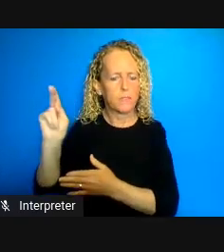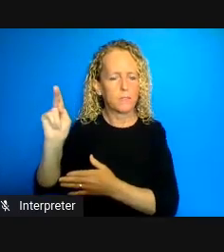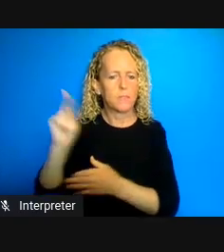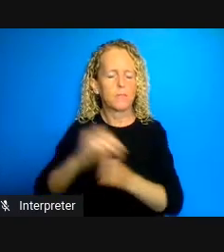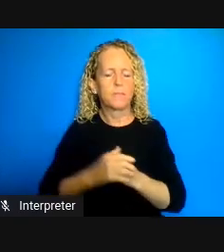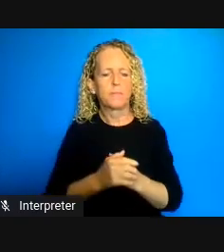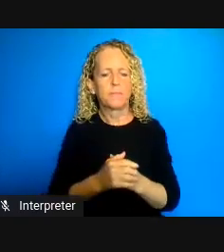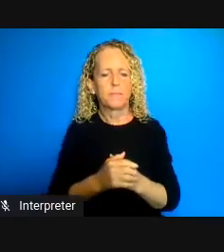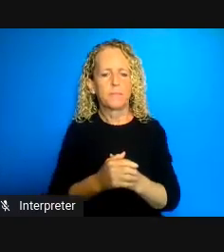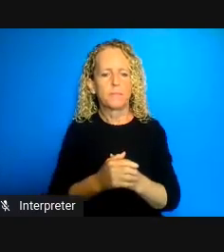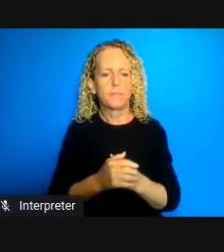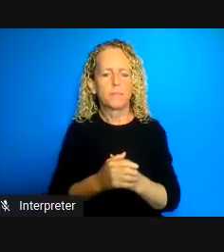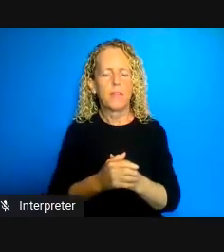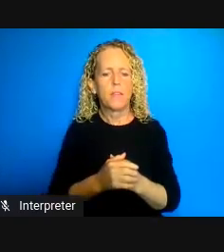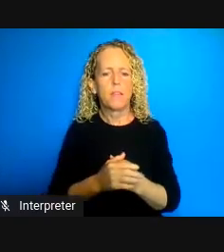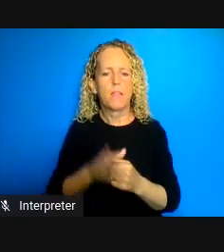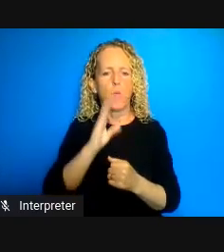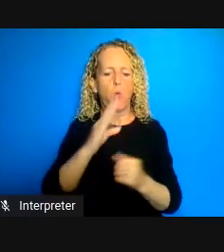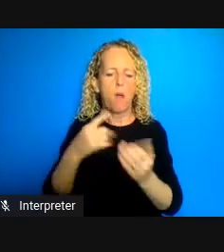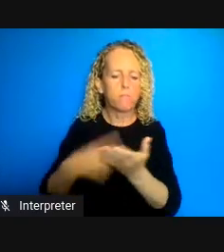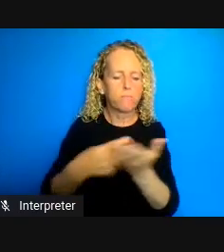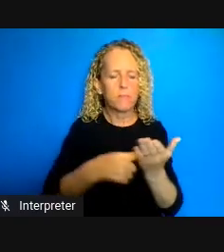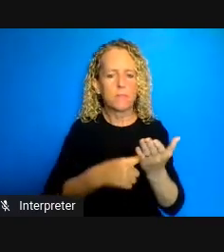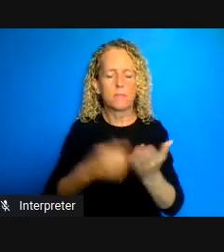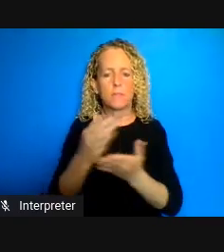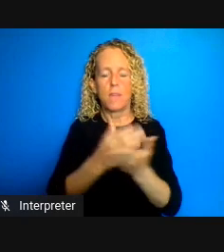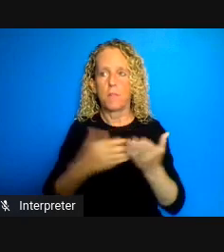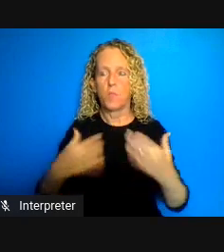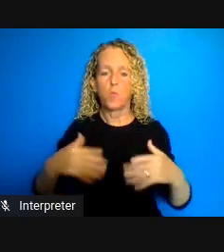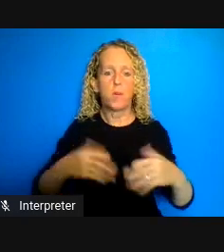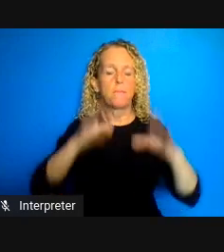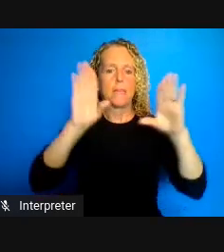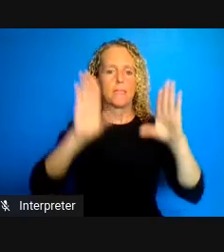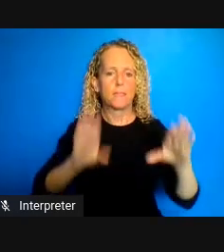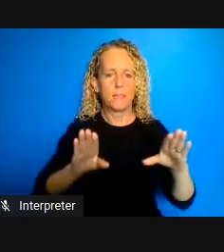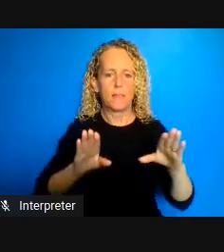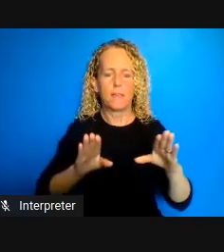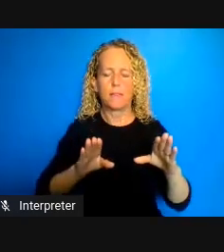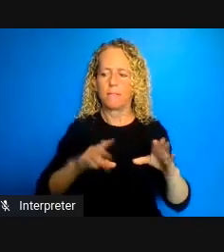initiatives that communities have undertaken to protect themselves but